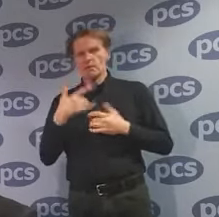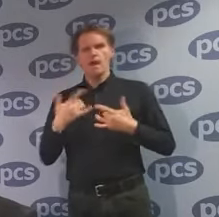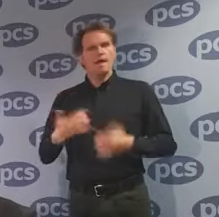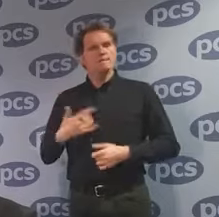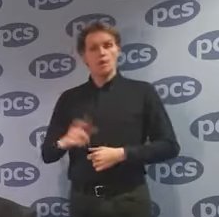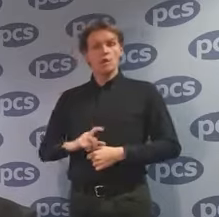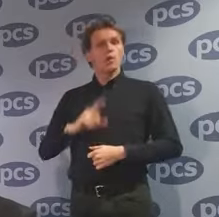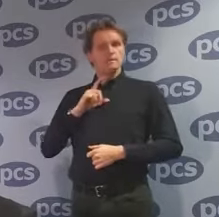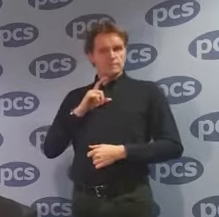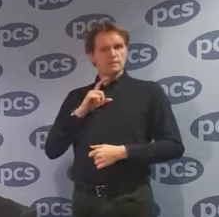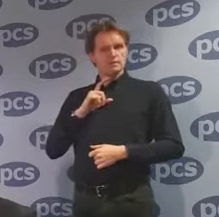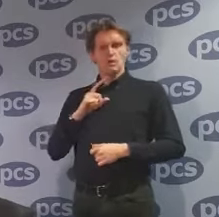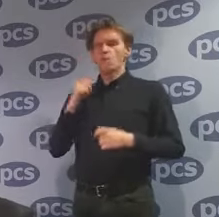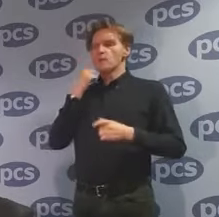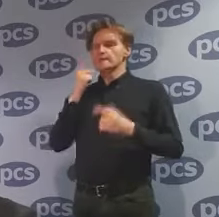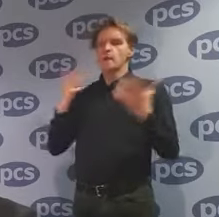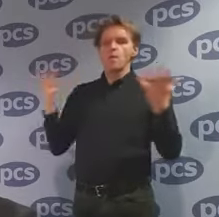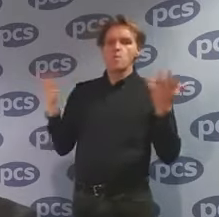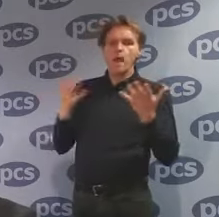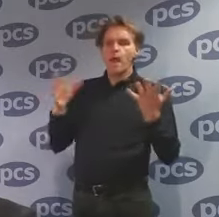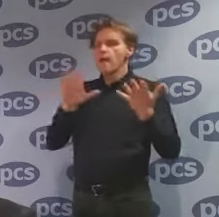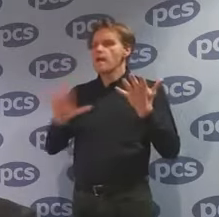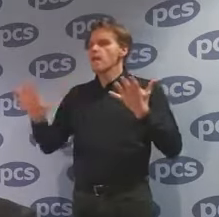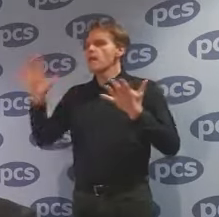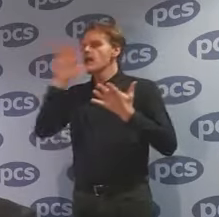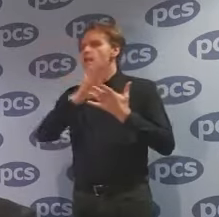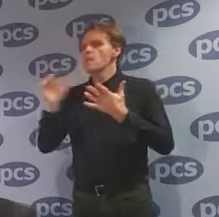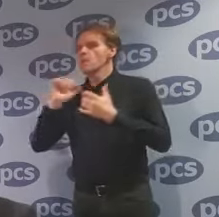we did really well and where we need perhaps to put more support in with a